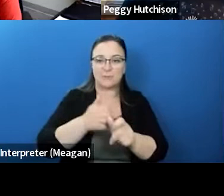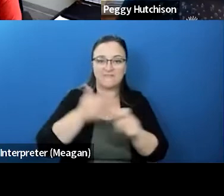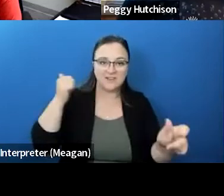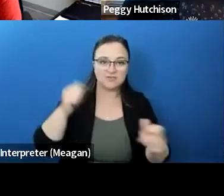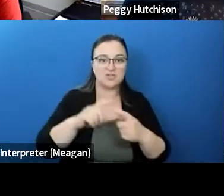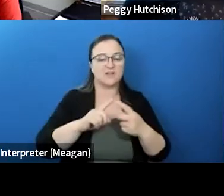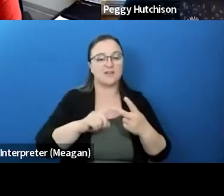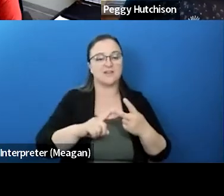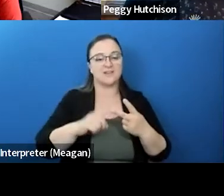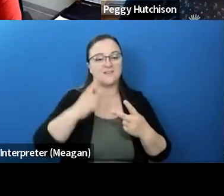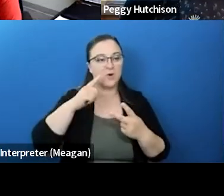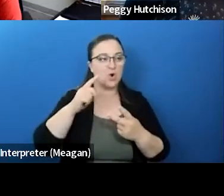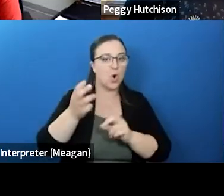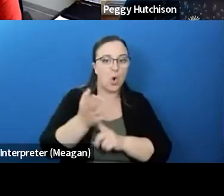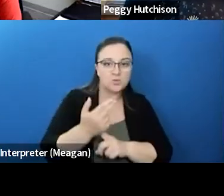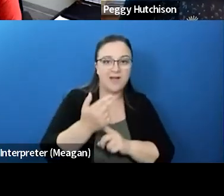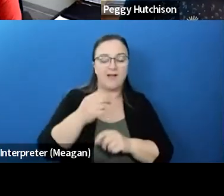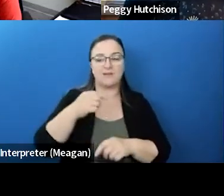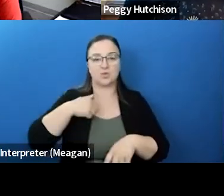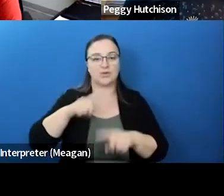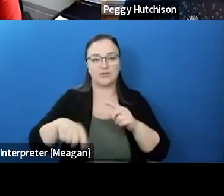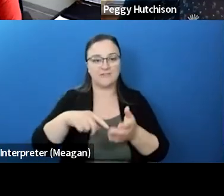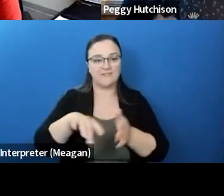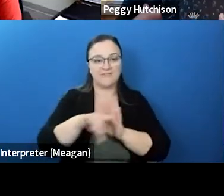And we couldn't find enough safe, affordable units.